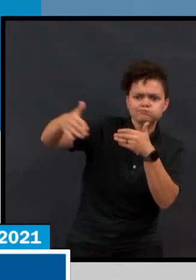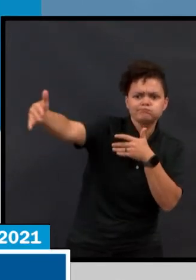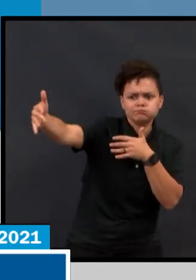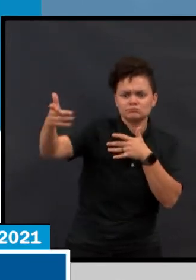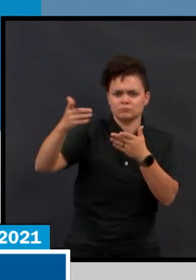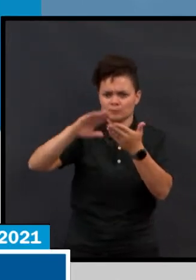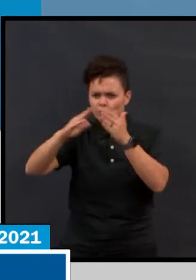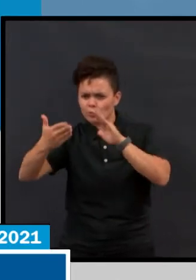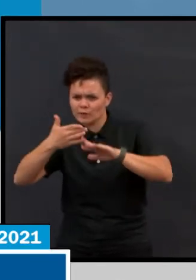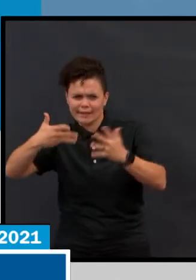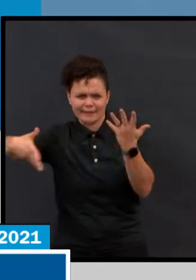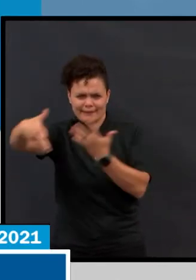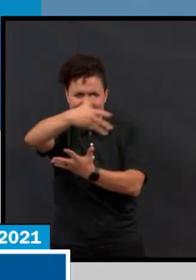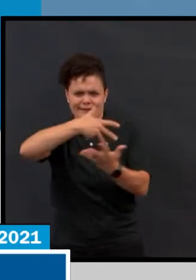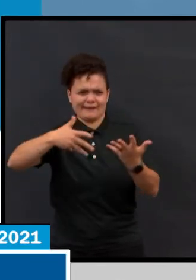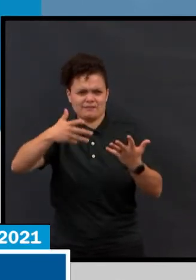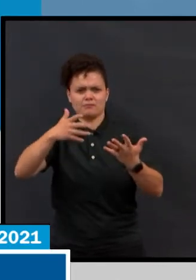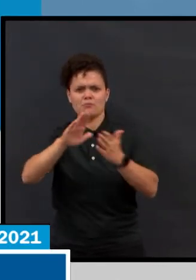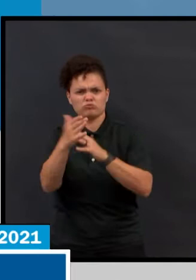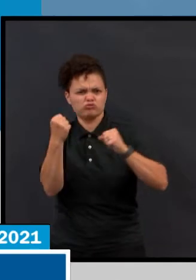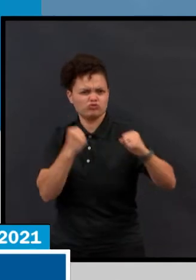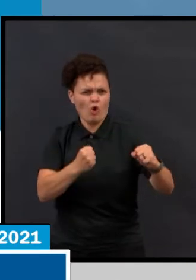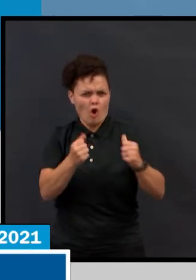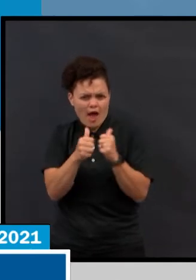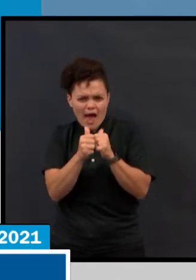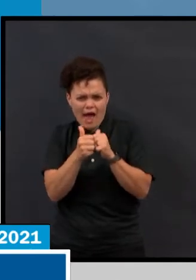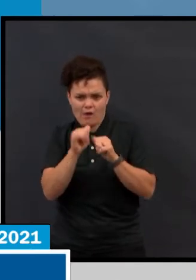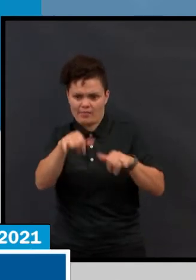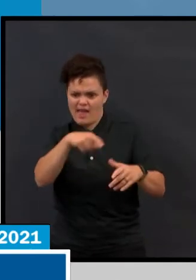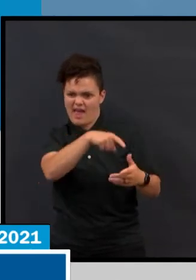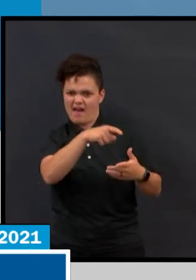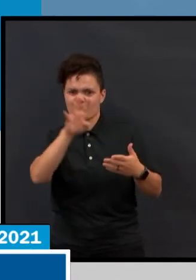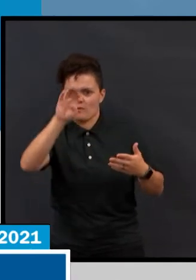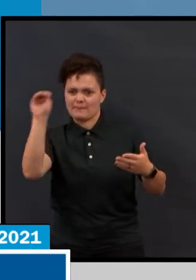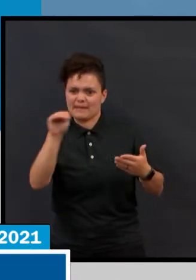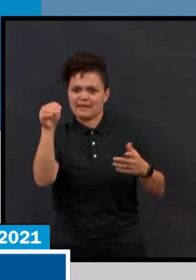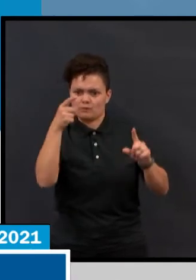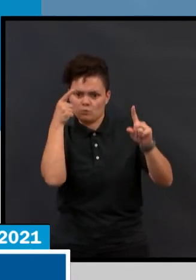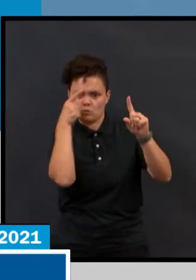of course is the arena that we have been told by experts denver has been lacking for now over two